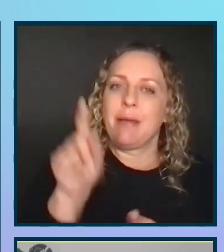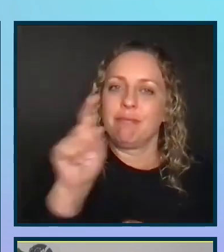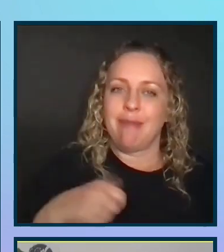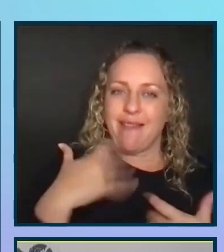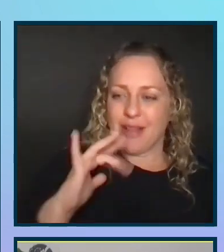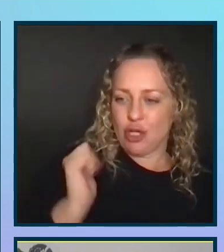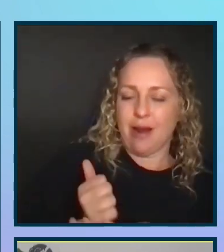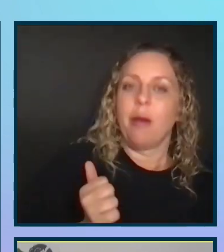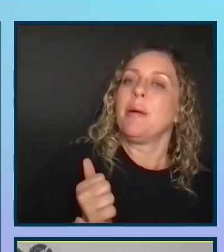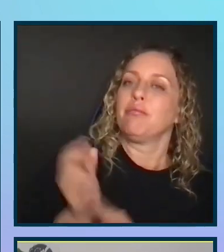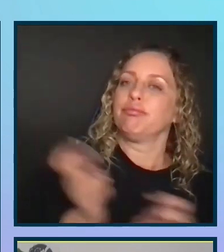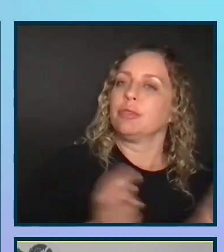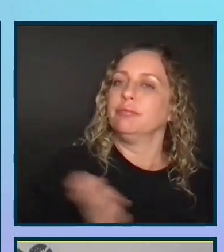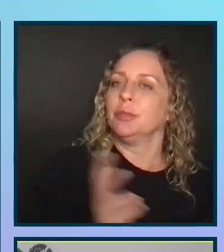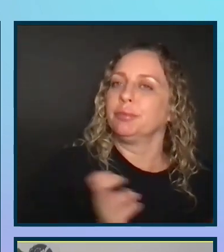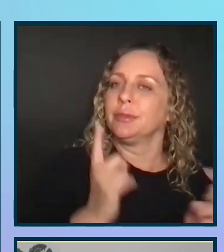so it's kind of a little bit easier for consistency.